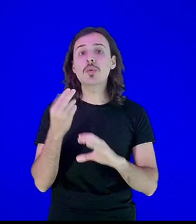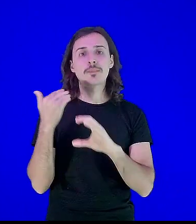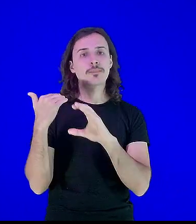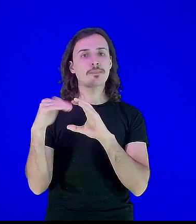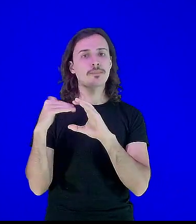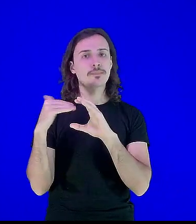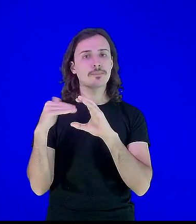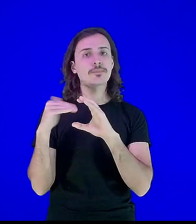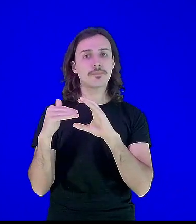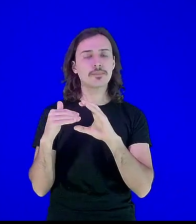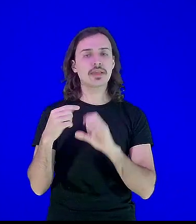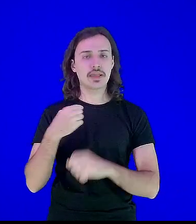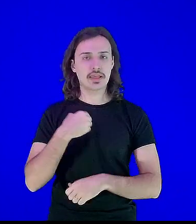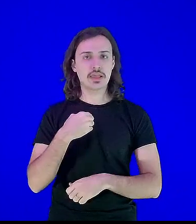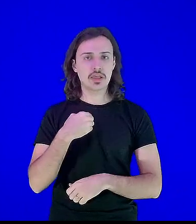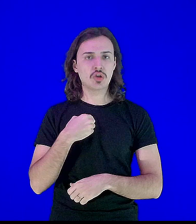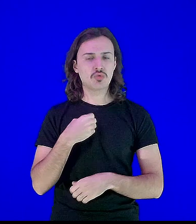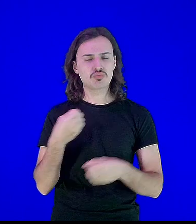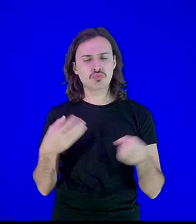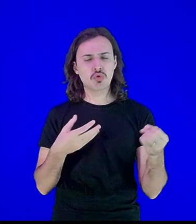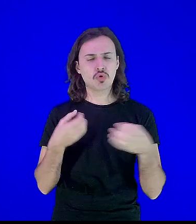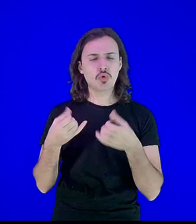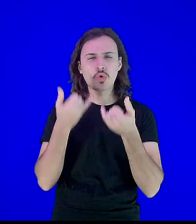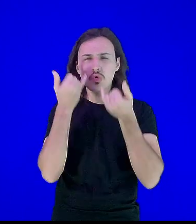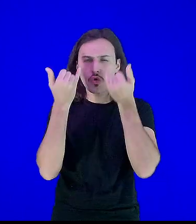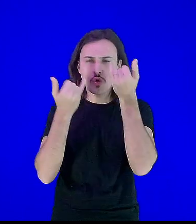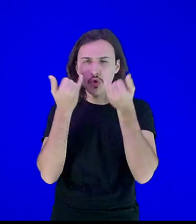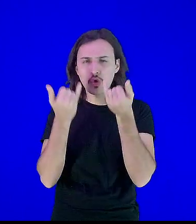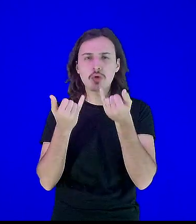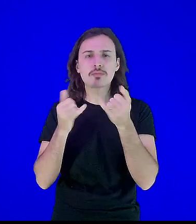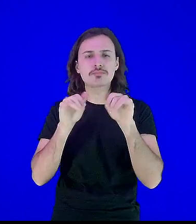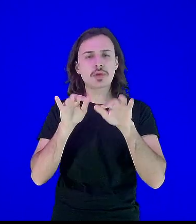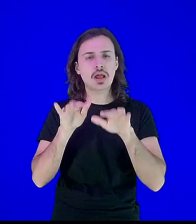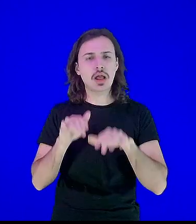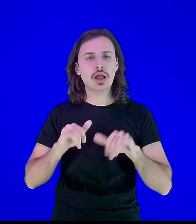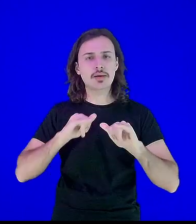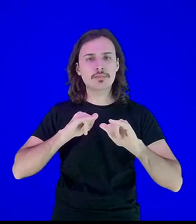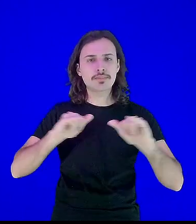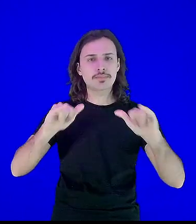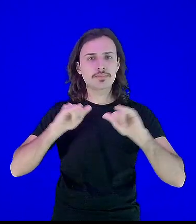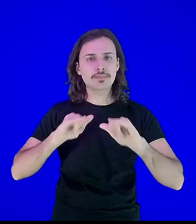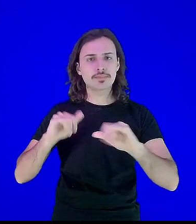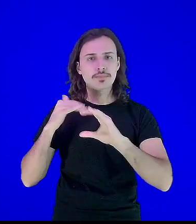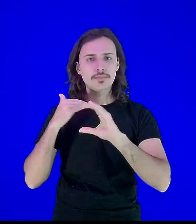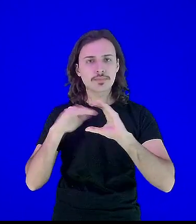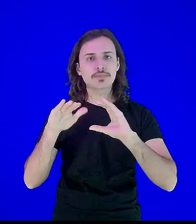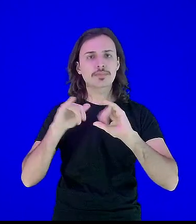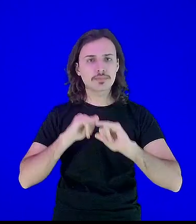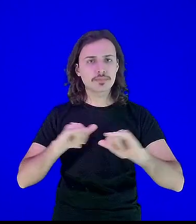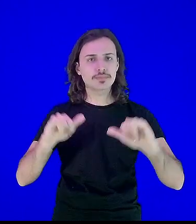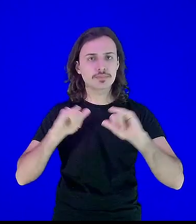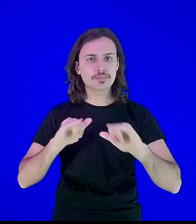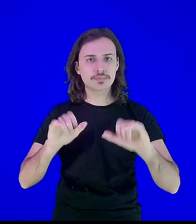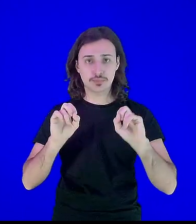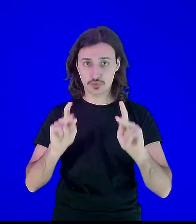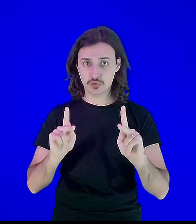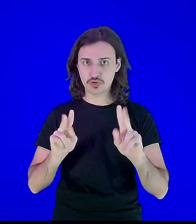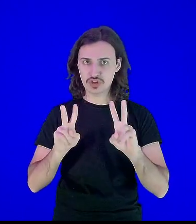I will be keeping you all up to date with the web application with this text editor right